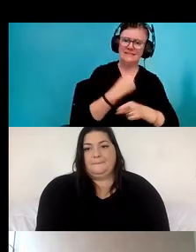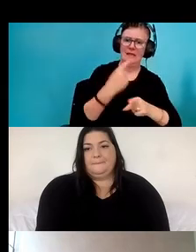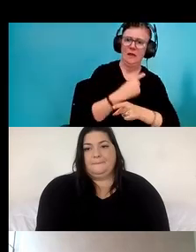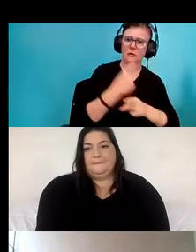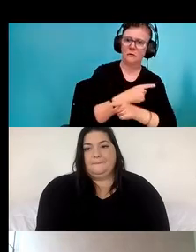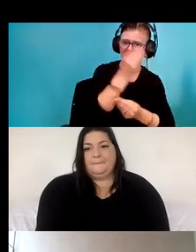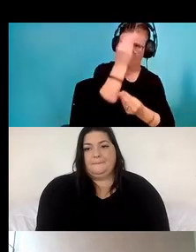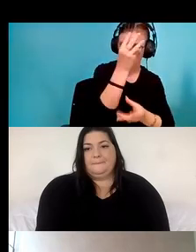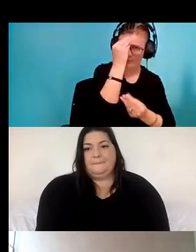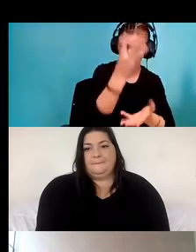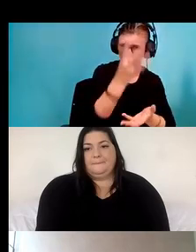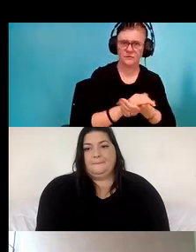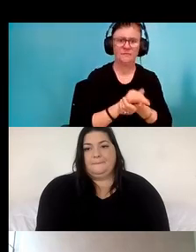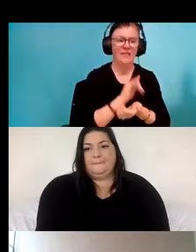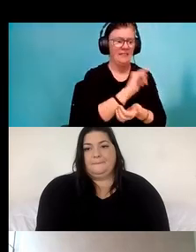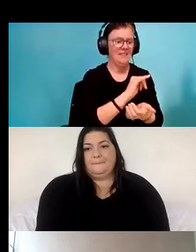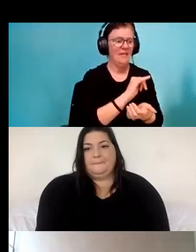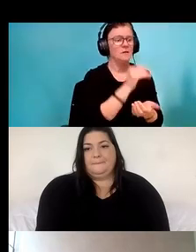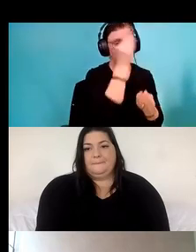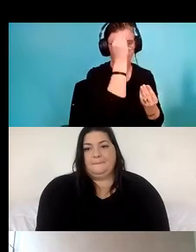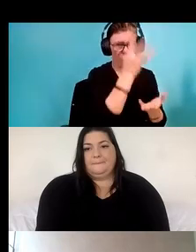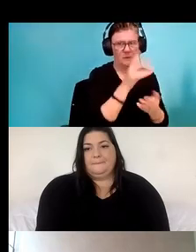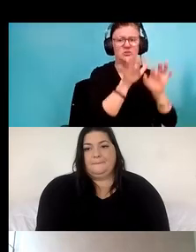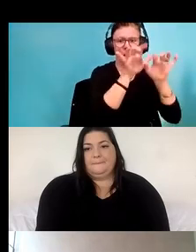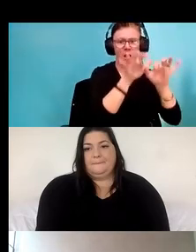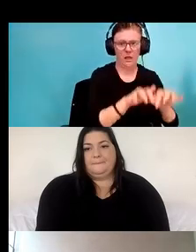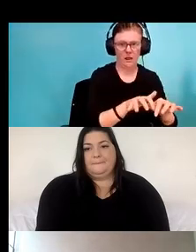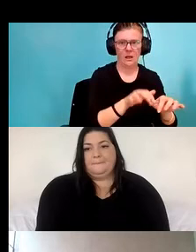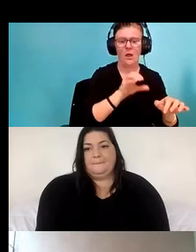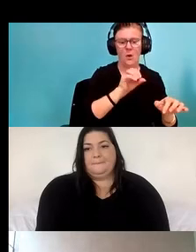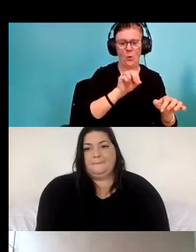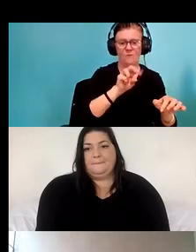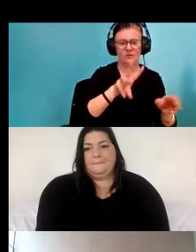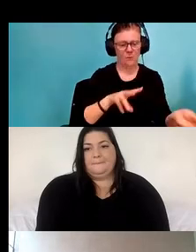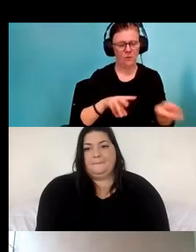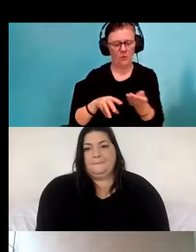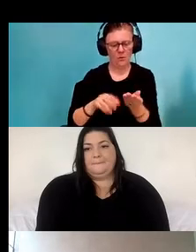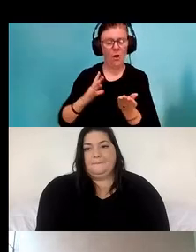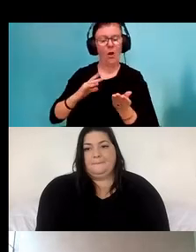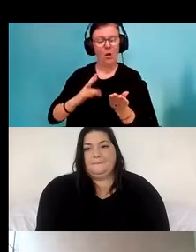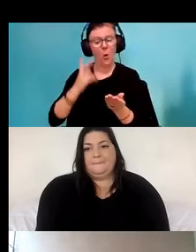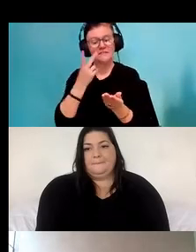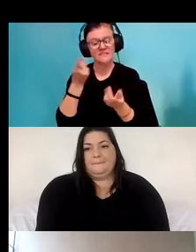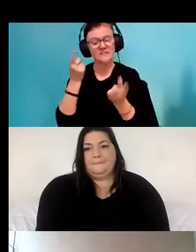They help OVW really understand what's happening on the ground, in terms of the four crimes--